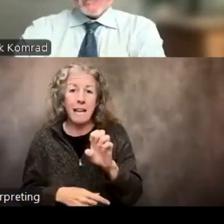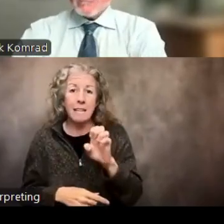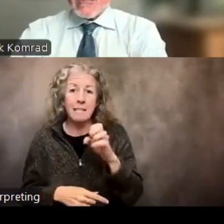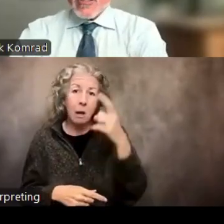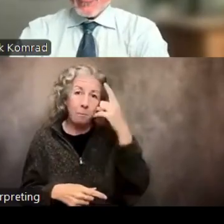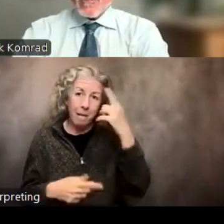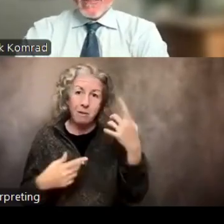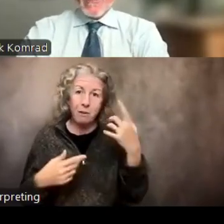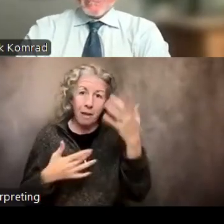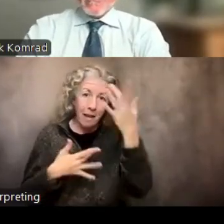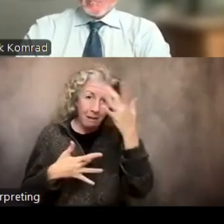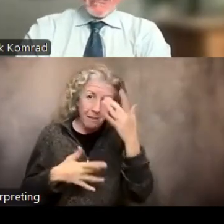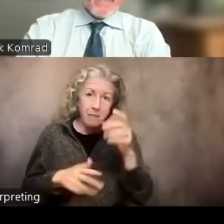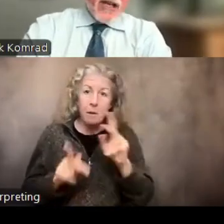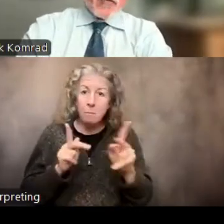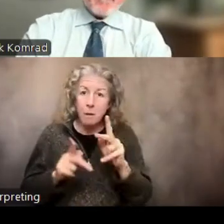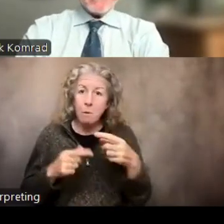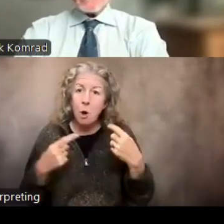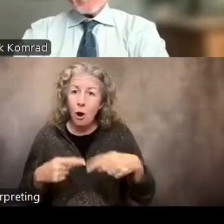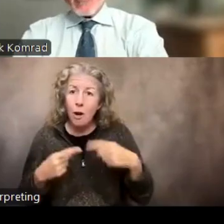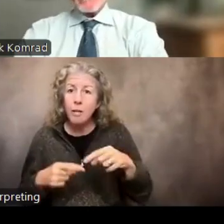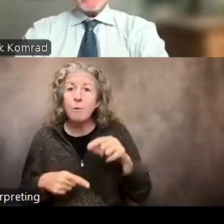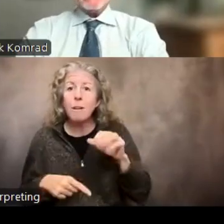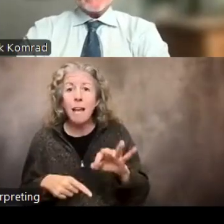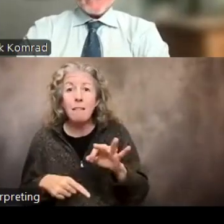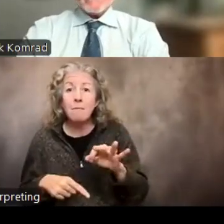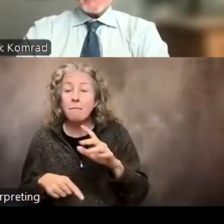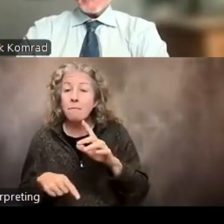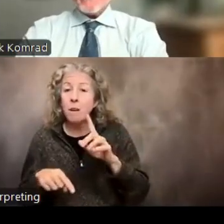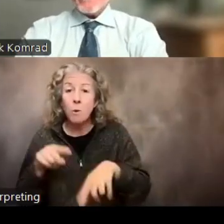considerably that if irremediable is the criteria for